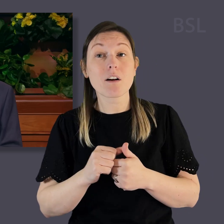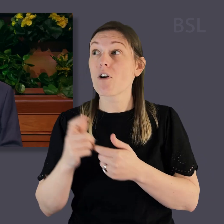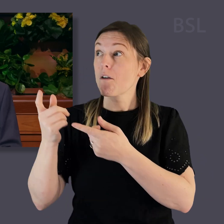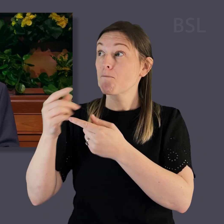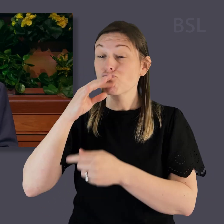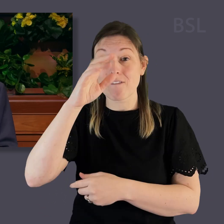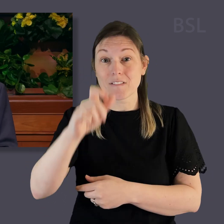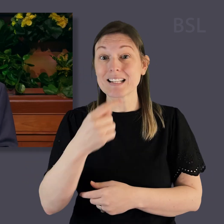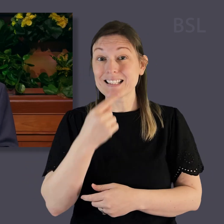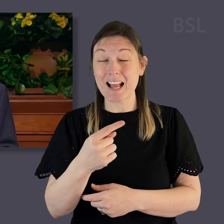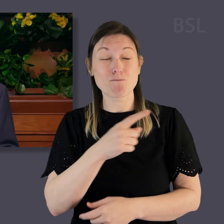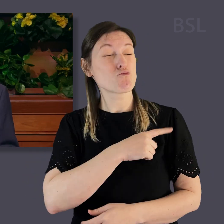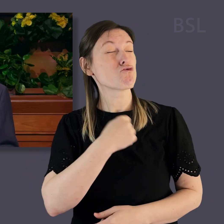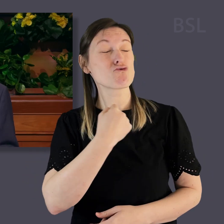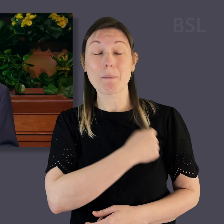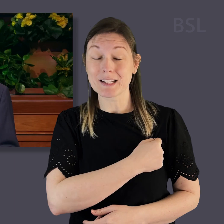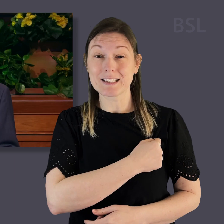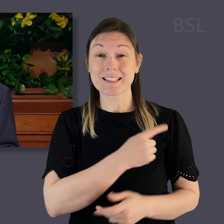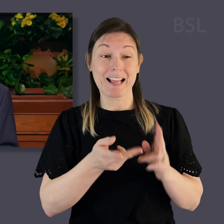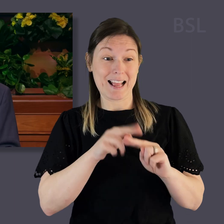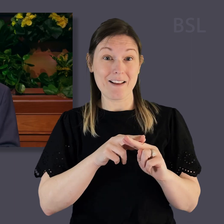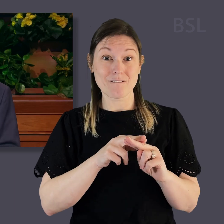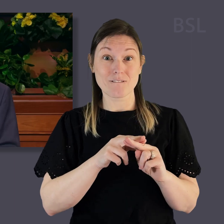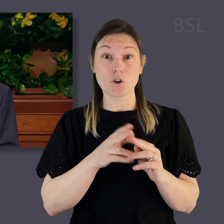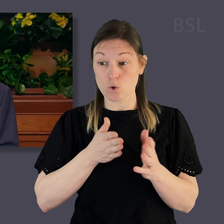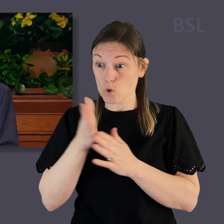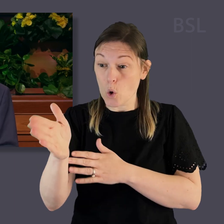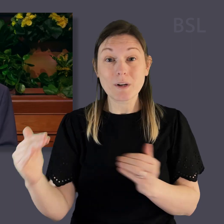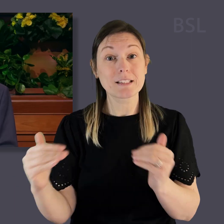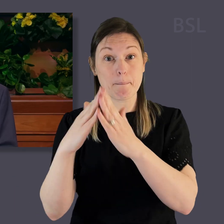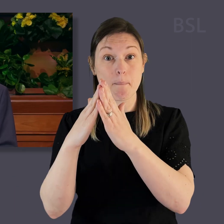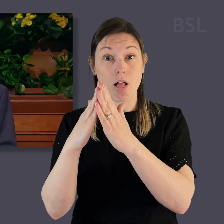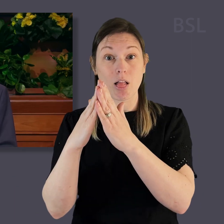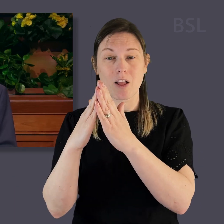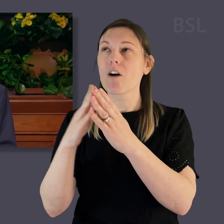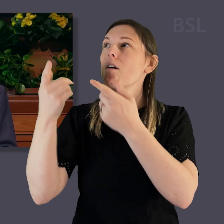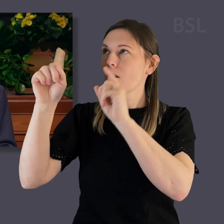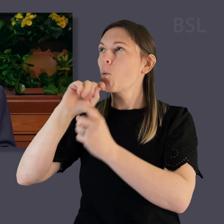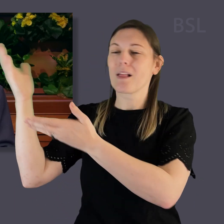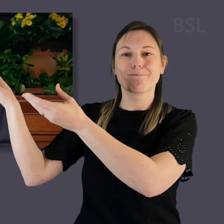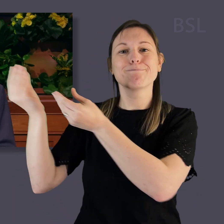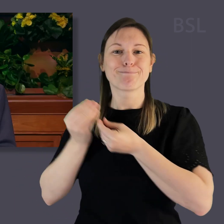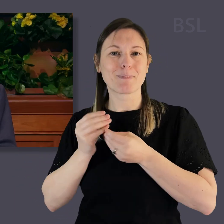Our prophet has said, "I promise you that the Lord will bring the miracles He knows you need as you make sacrifices